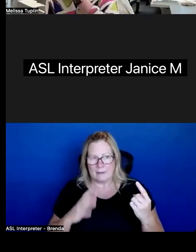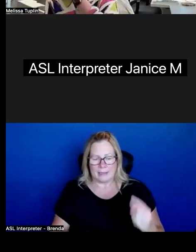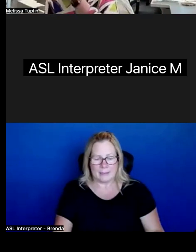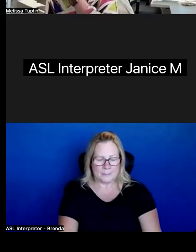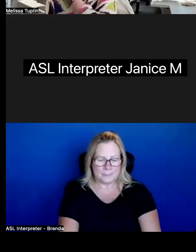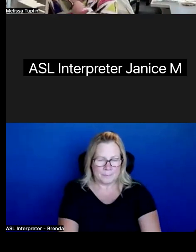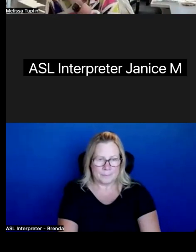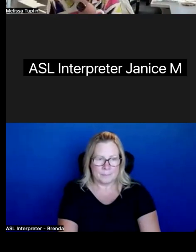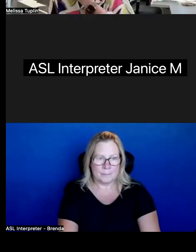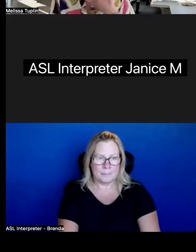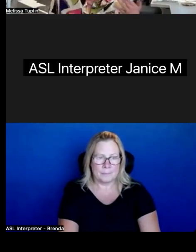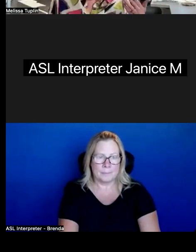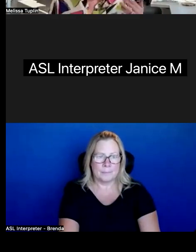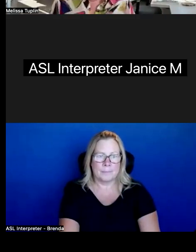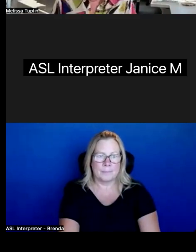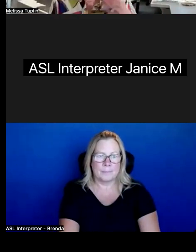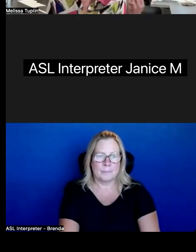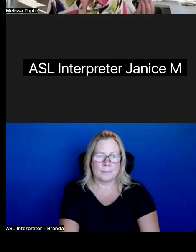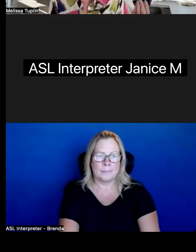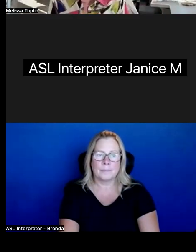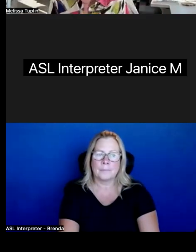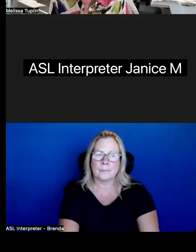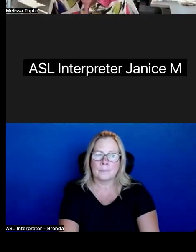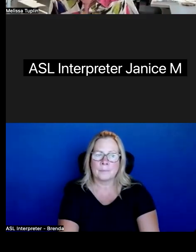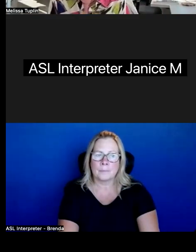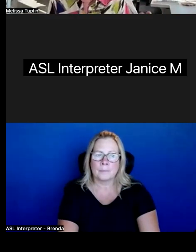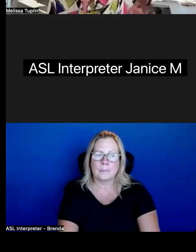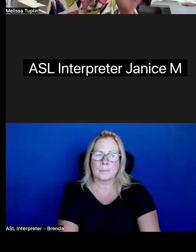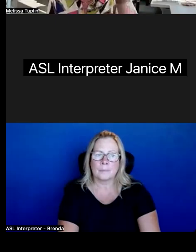For the first section, for fiscal year beginning in 2023,